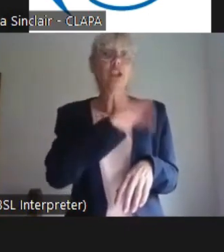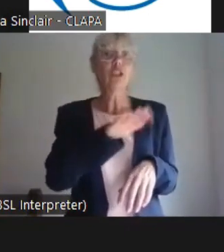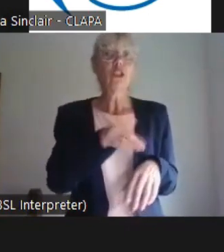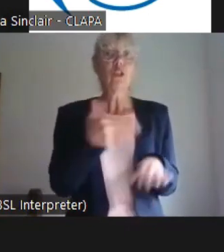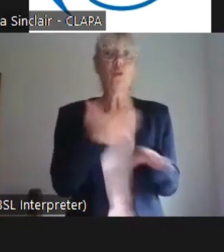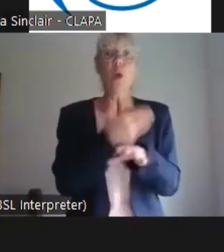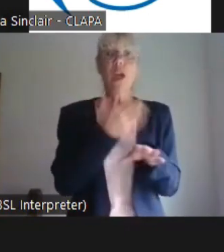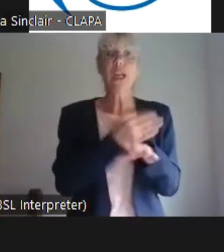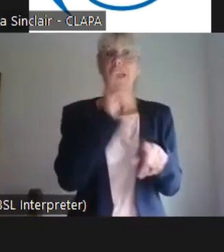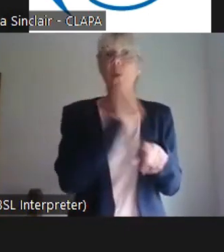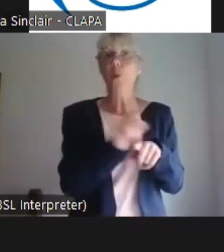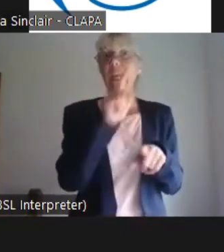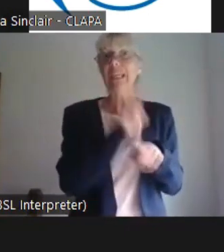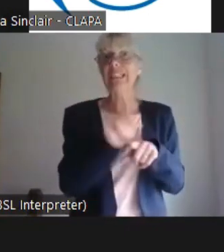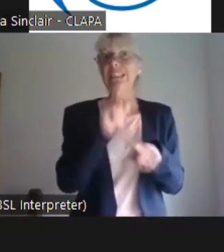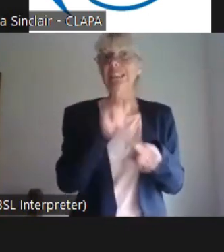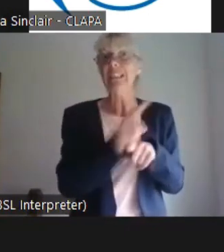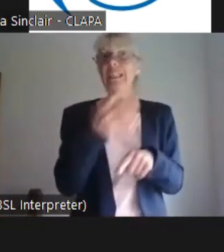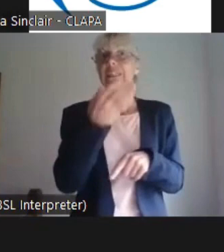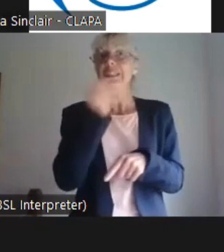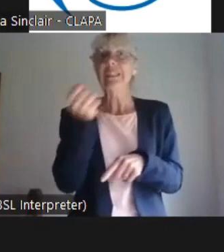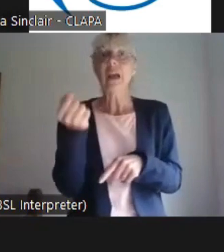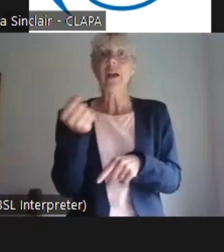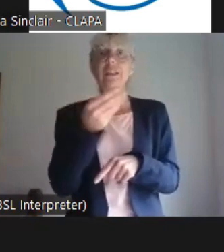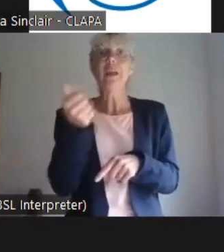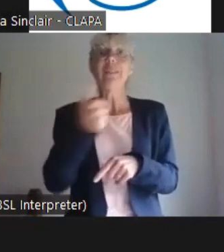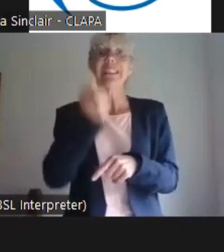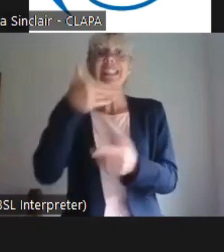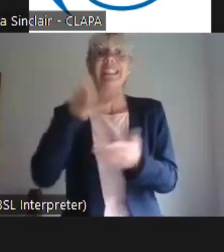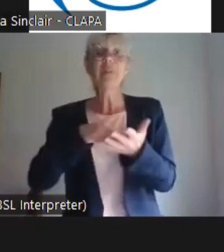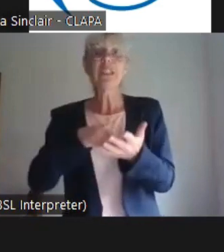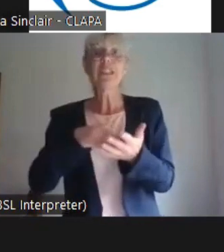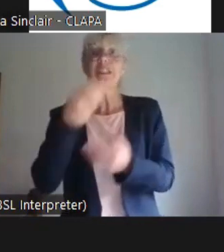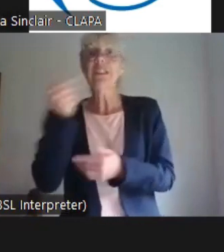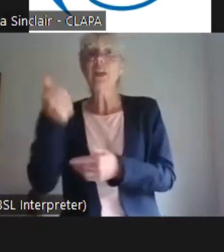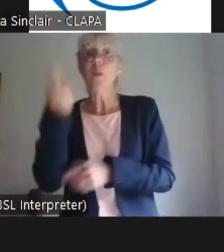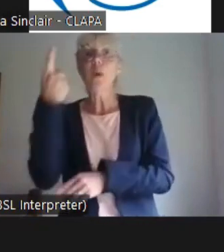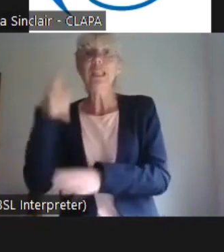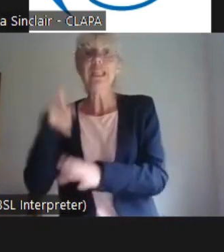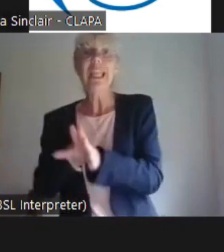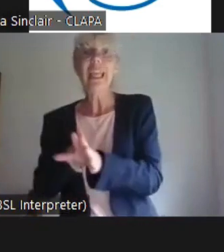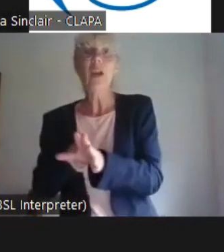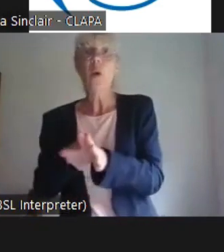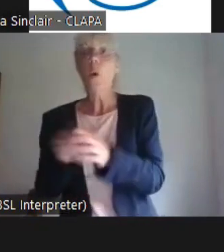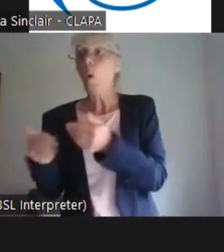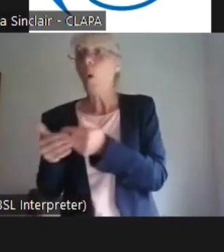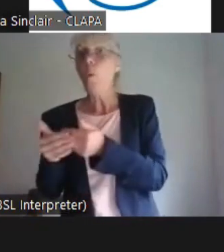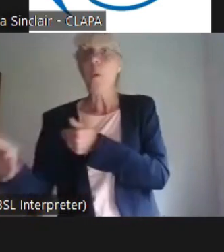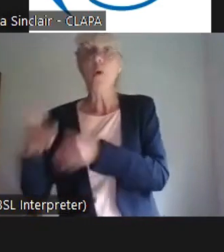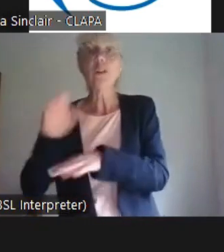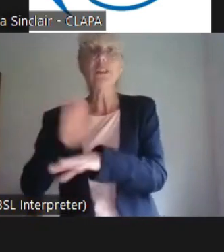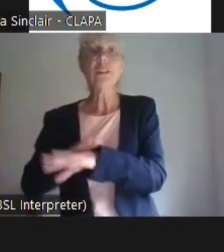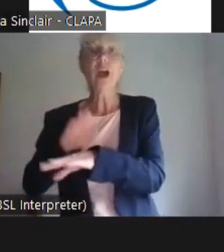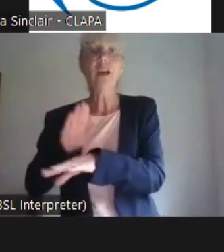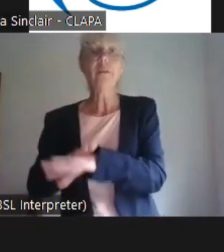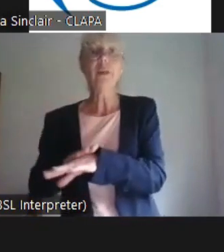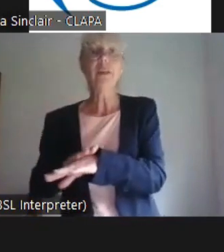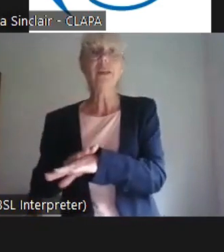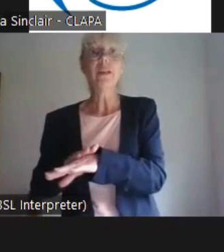six months takes a year could take longer and for a child to update their understanding of the